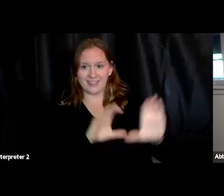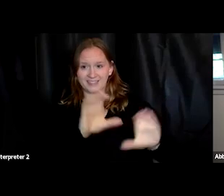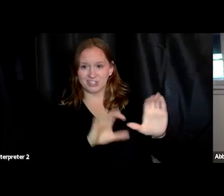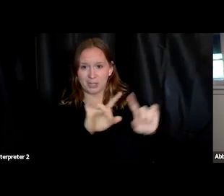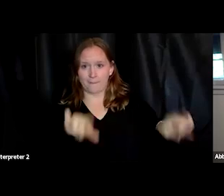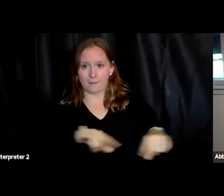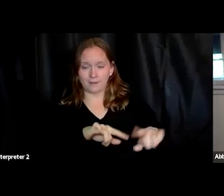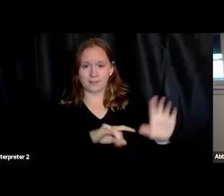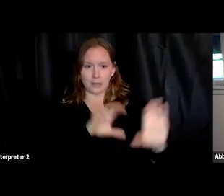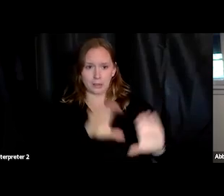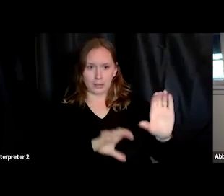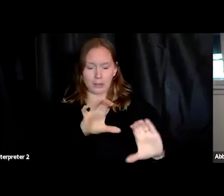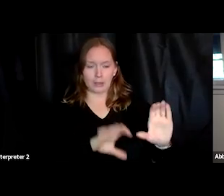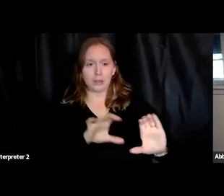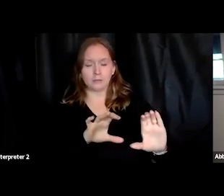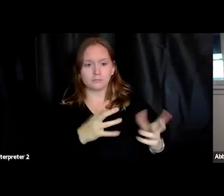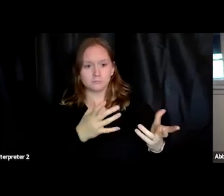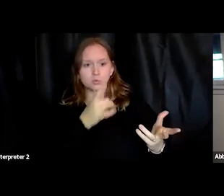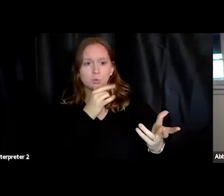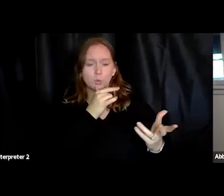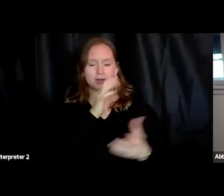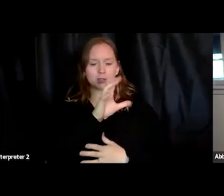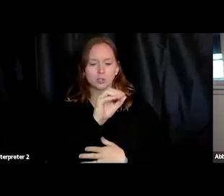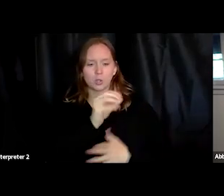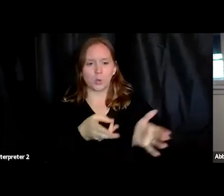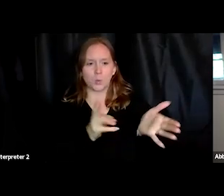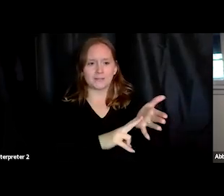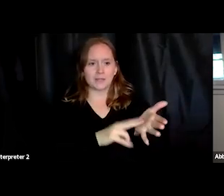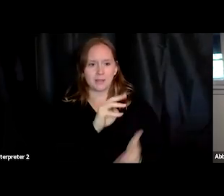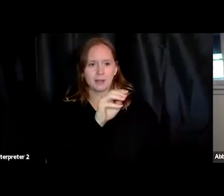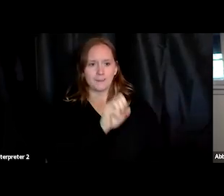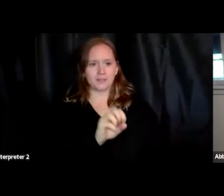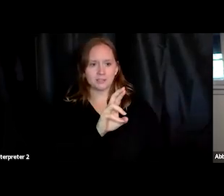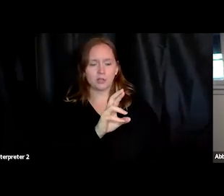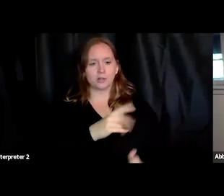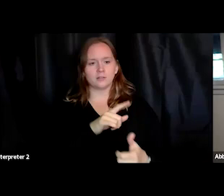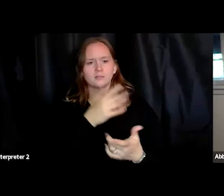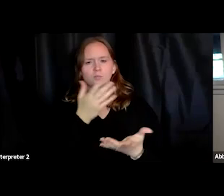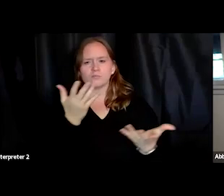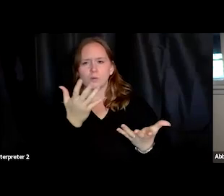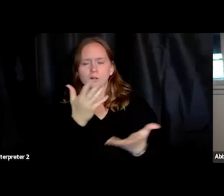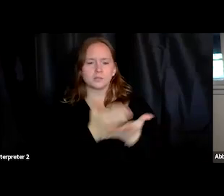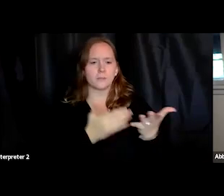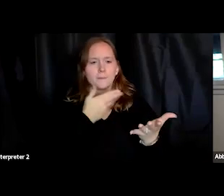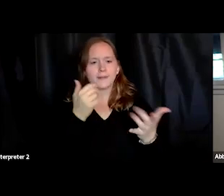So who can co-sign the medical summary report and what are some best practices for gaining buy-in from acceptable medical sources?